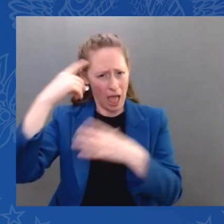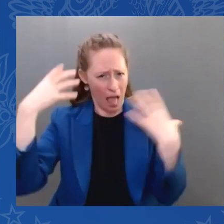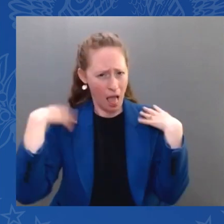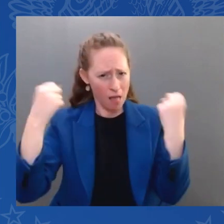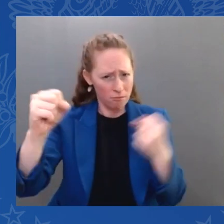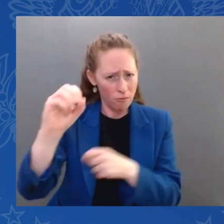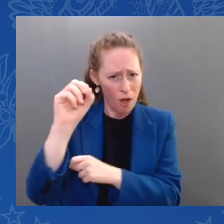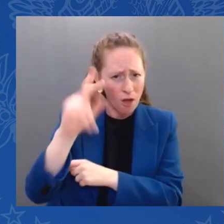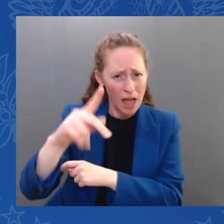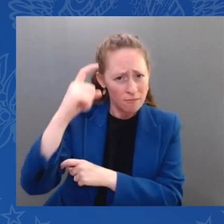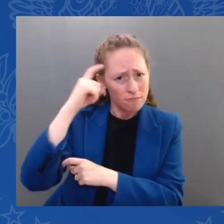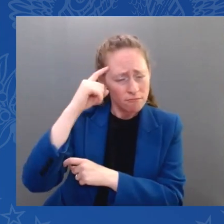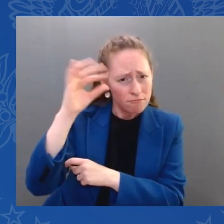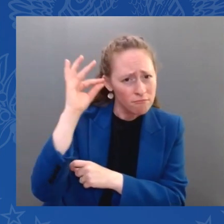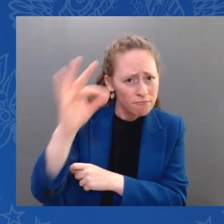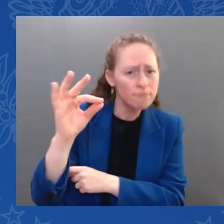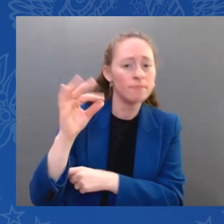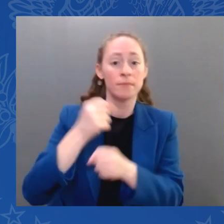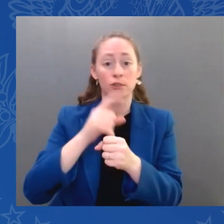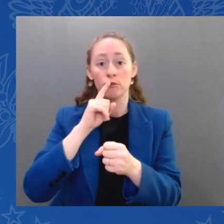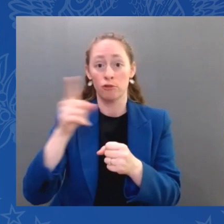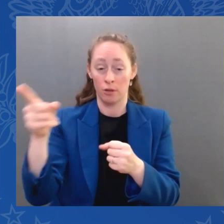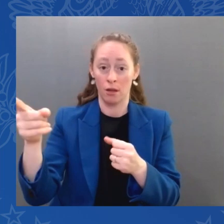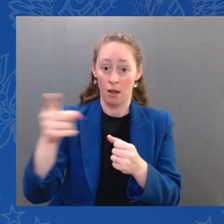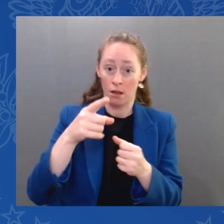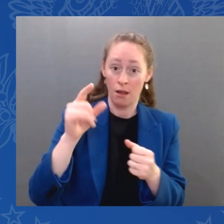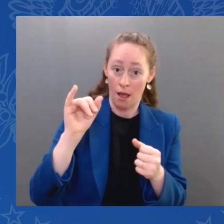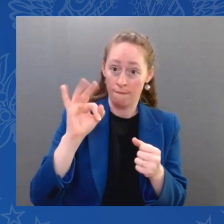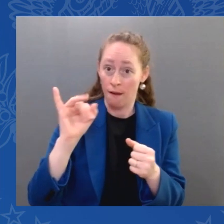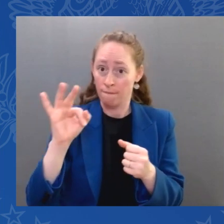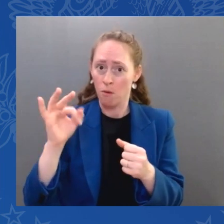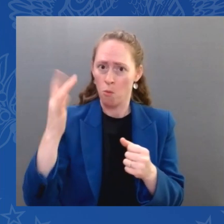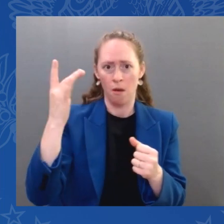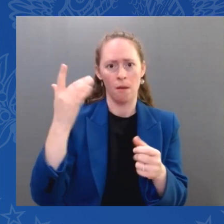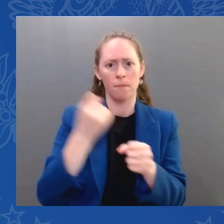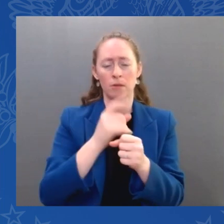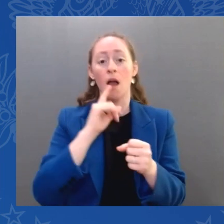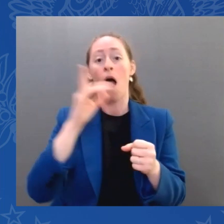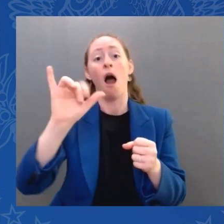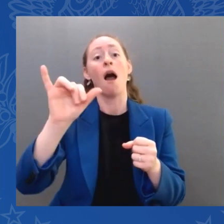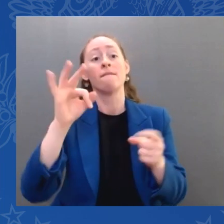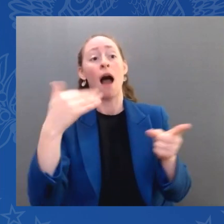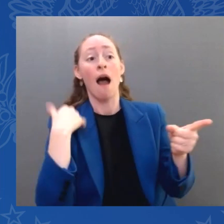these weapons responsibly. We require our military to do all that.